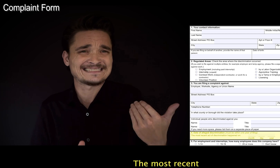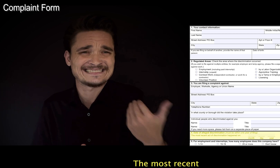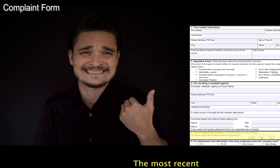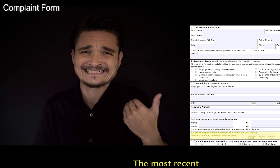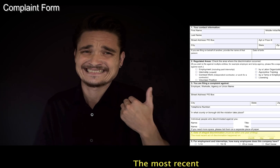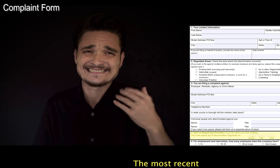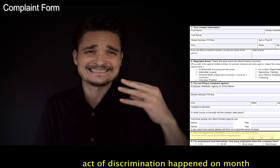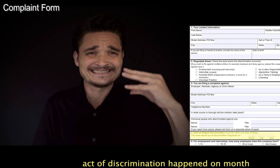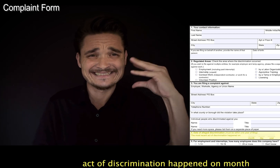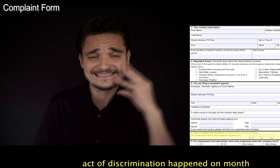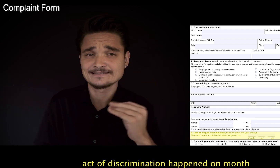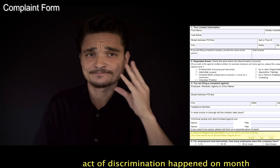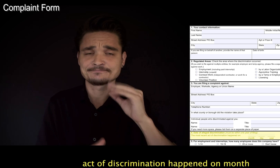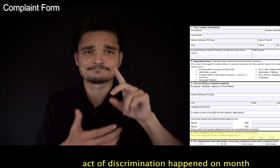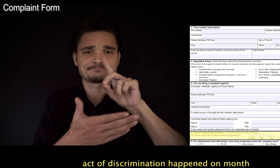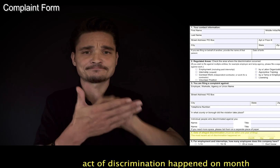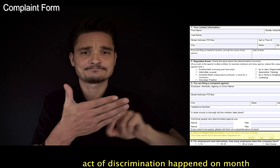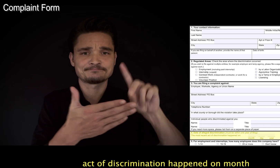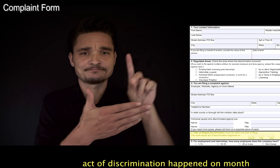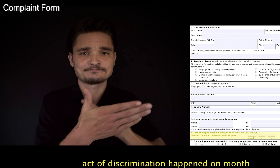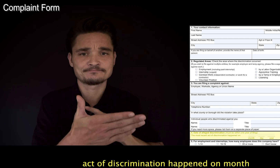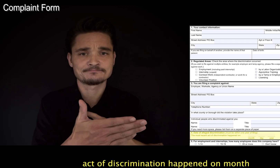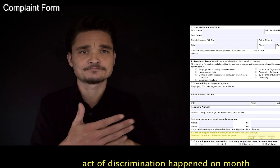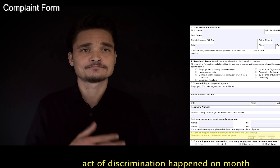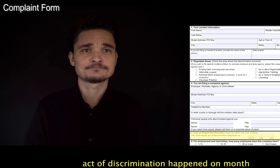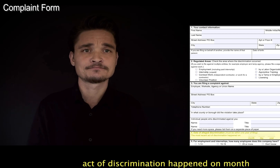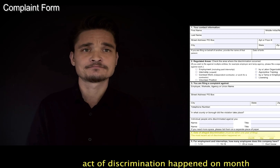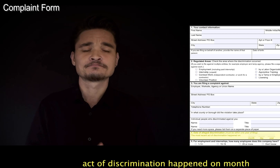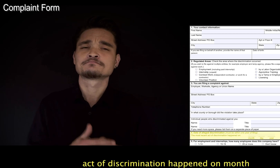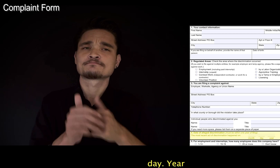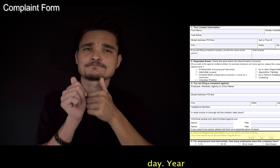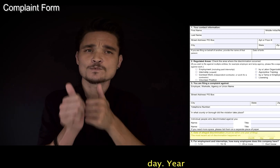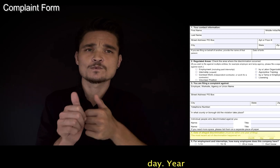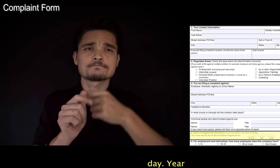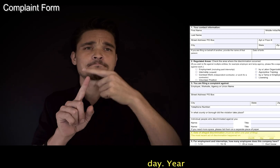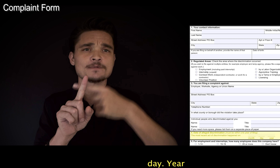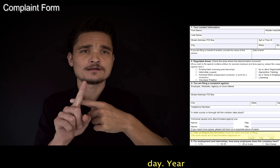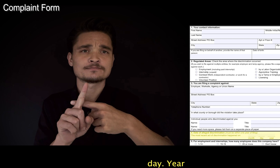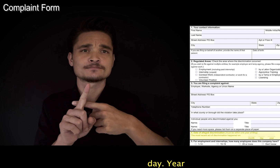The most recent act of discrimination happened on month day. Year